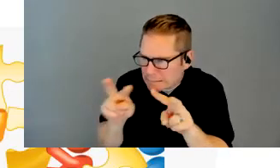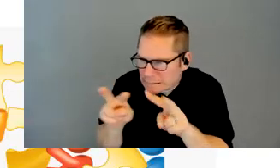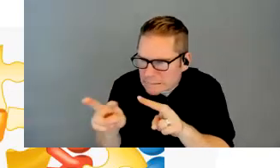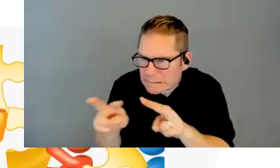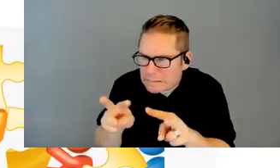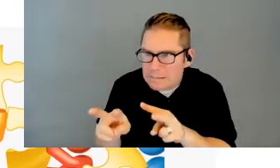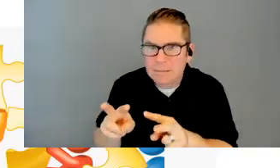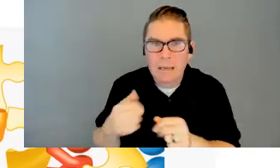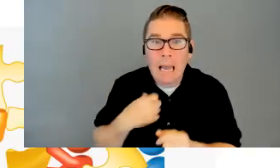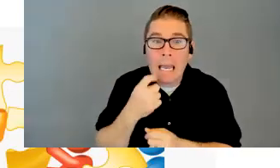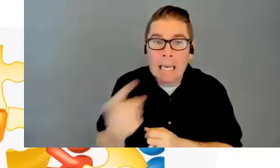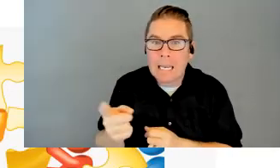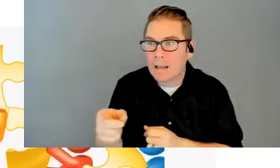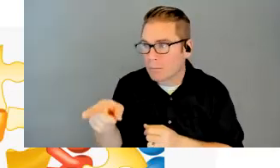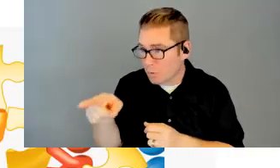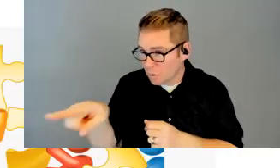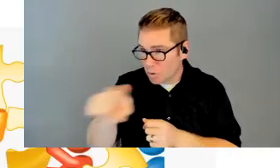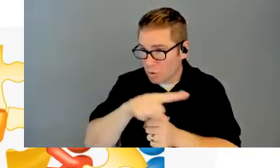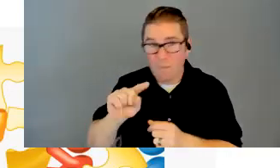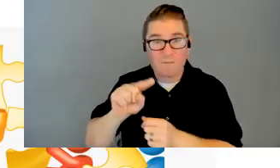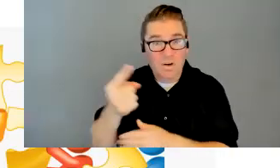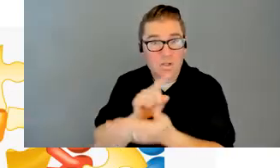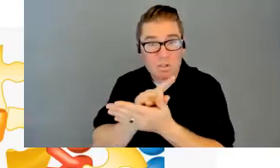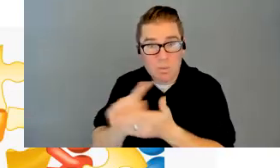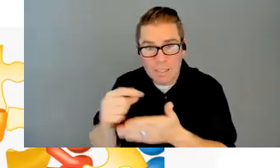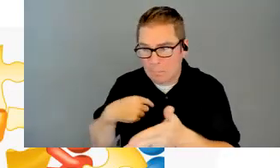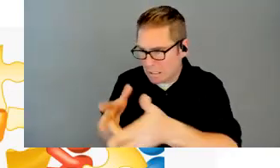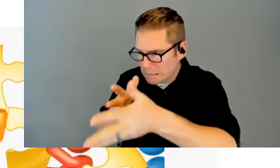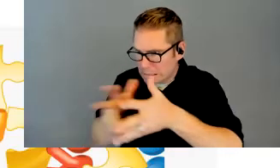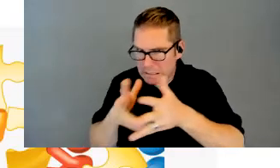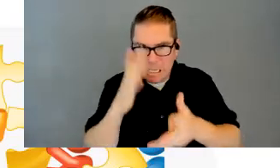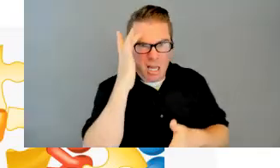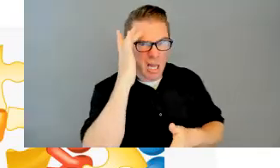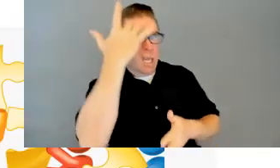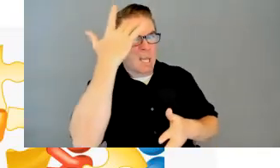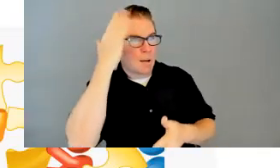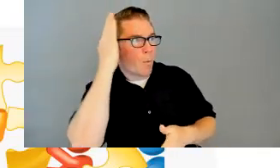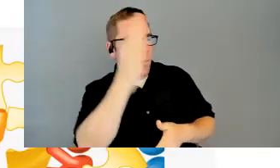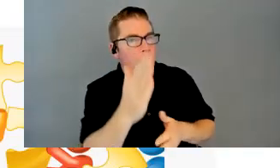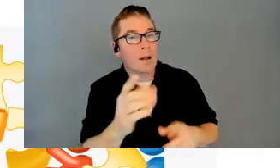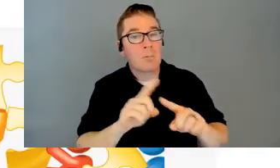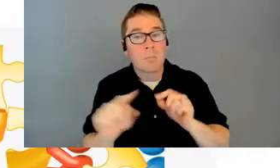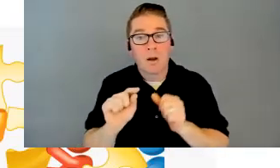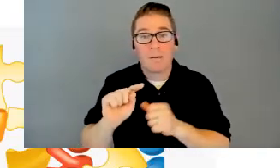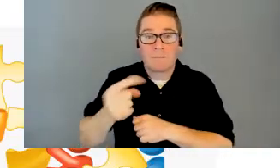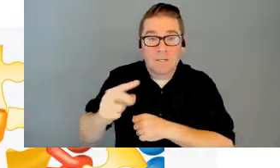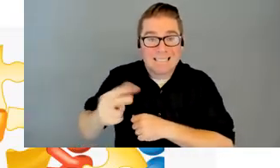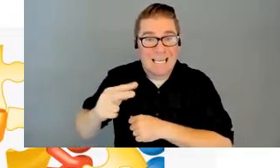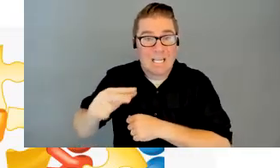I over communicate with you. But the first couple of days I will message every single student and say, Hey, you got in, that's great.